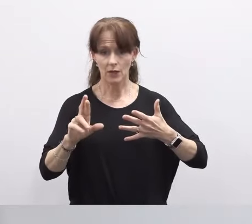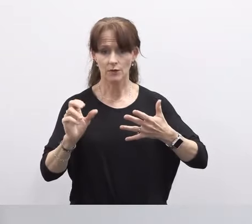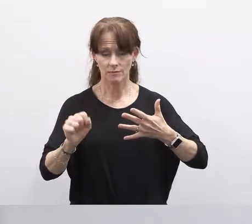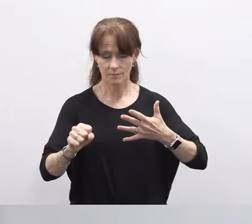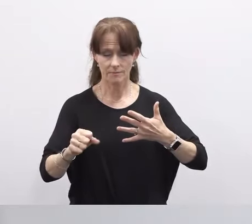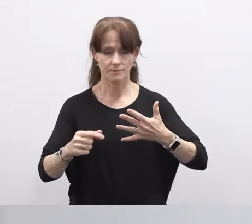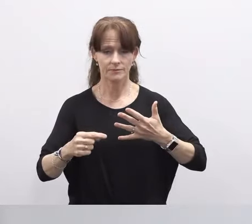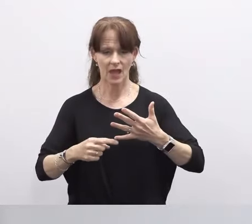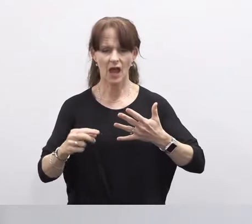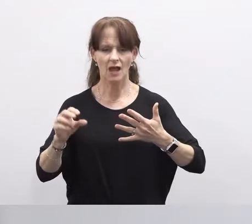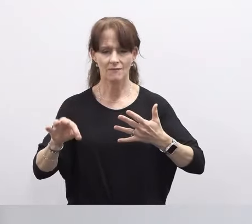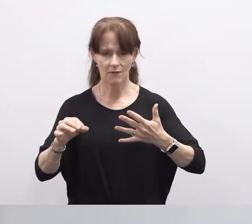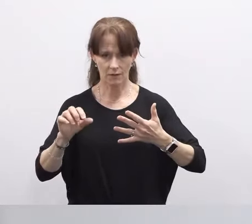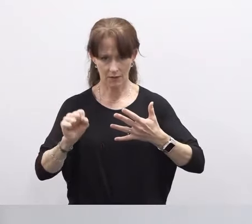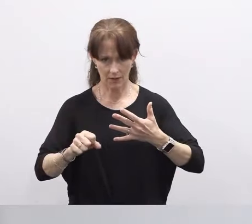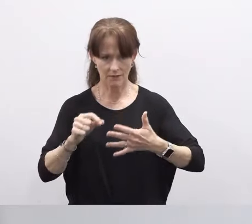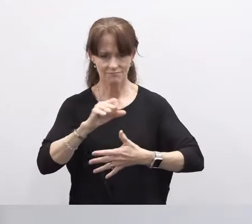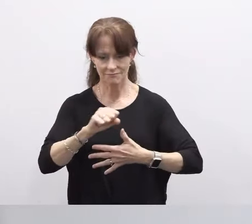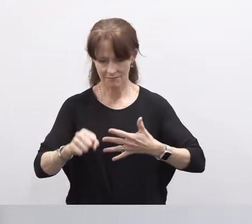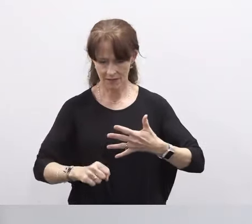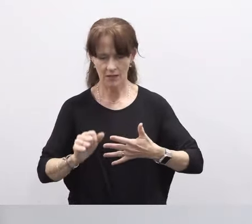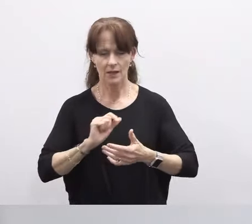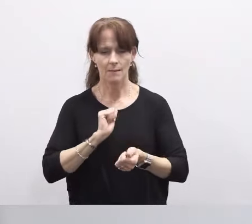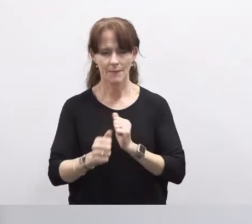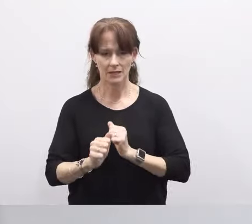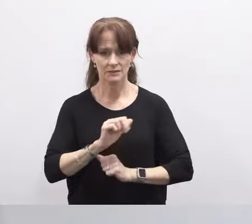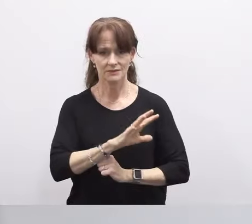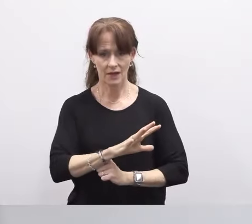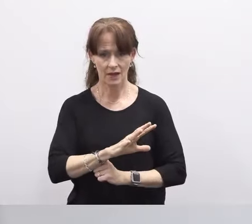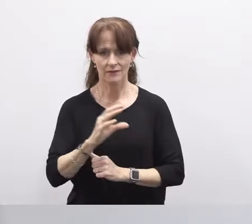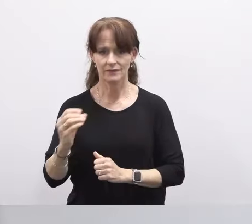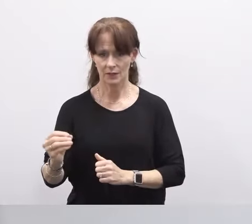And I also vote aye. So that item passes five, zero.